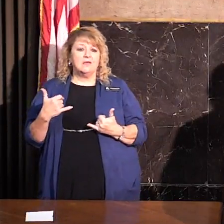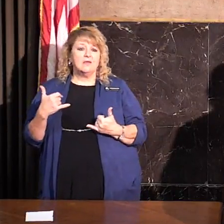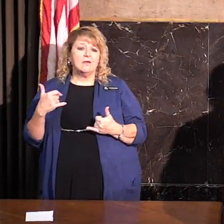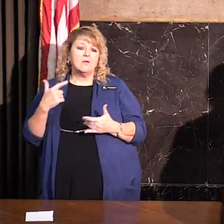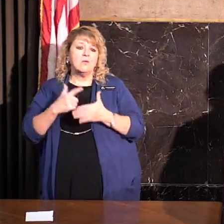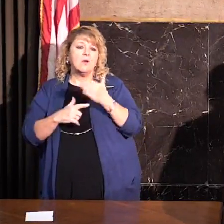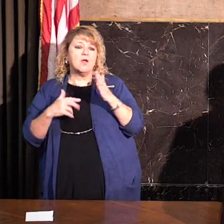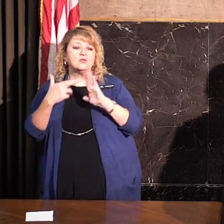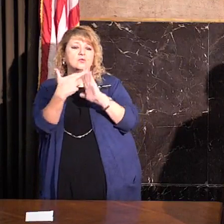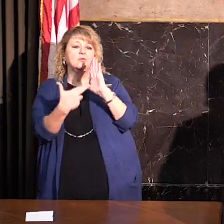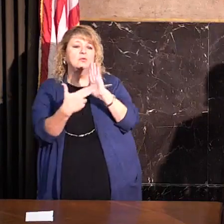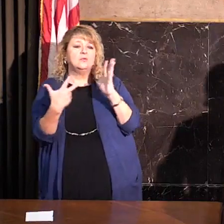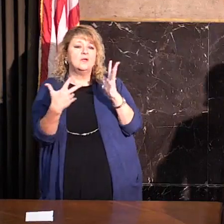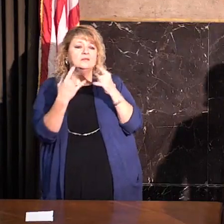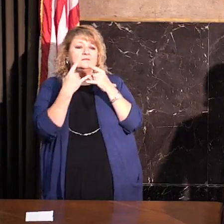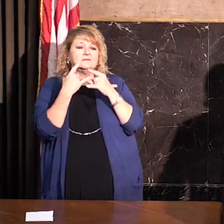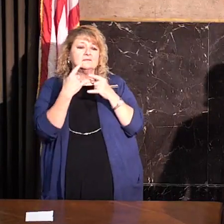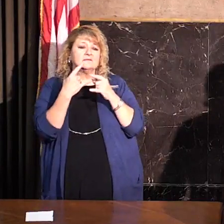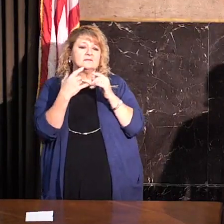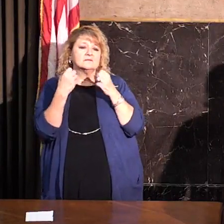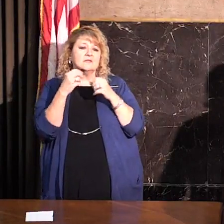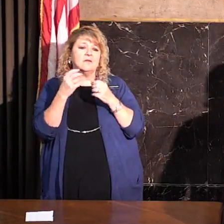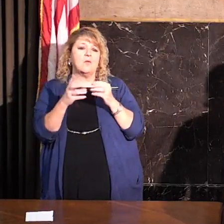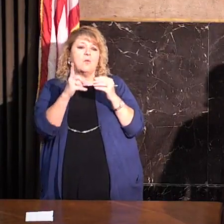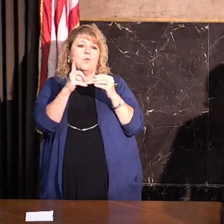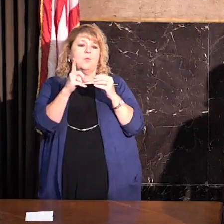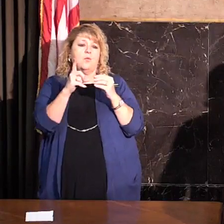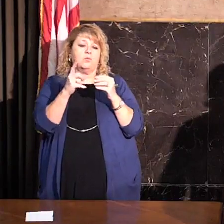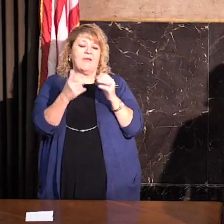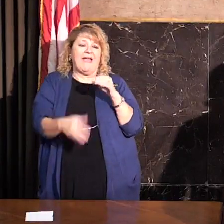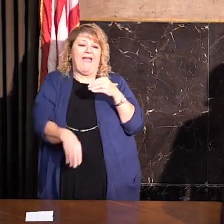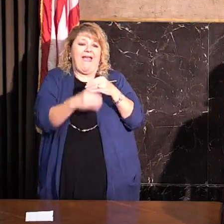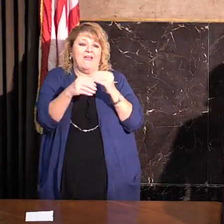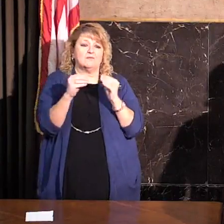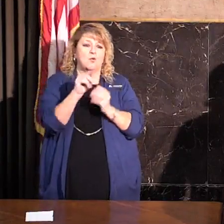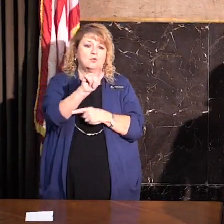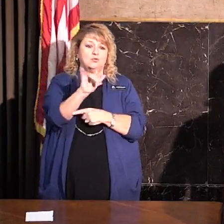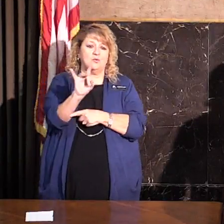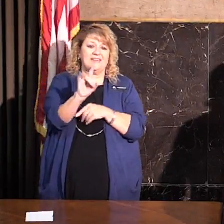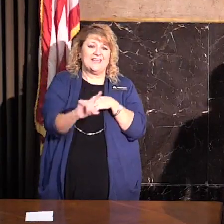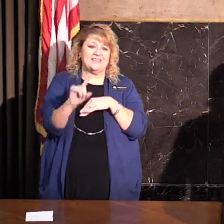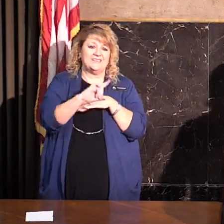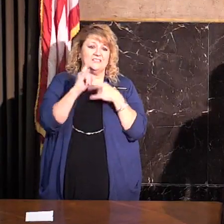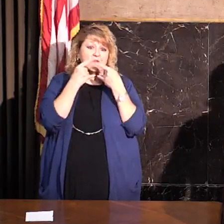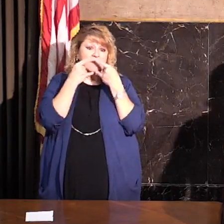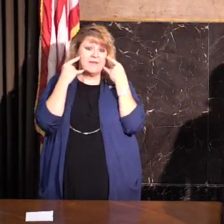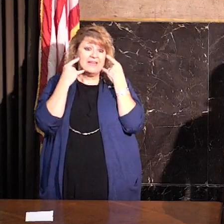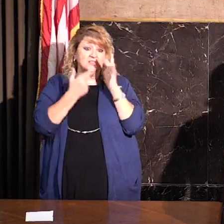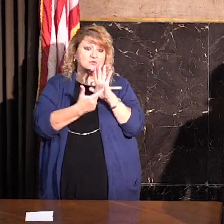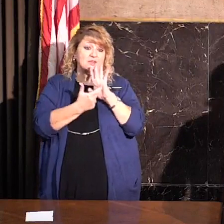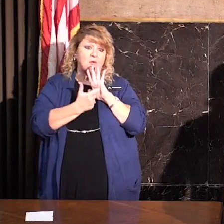measures, another 28 days. Uh so that is the statewide indoor